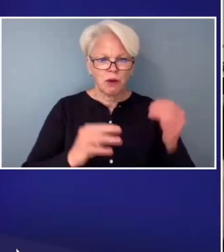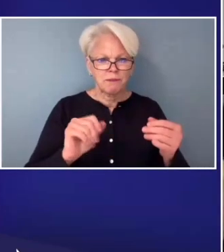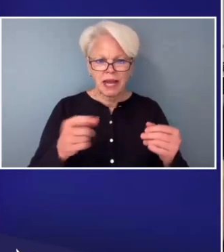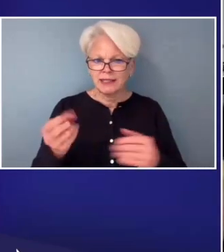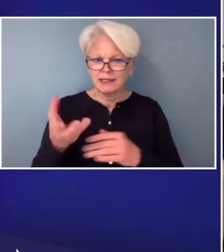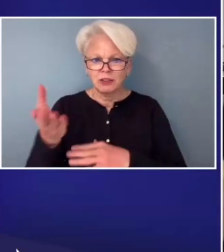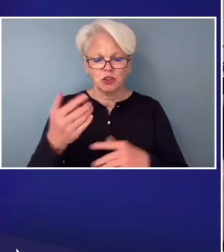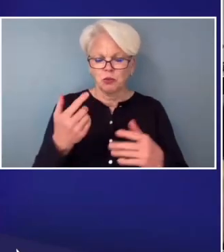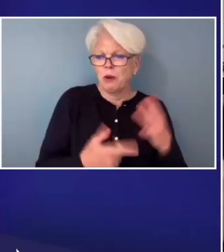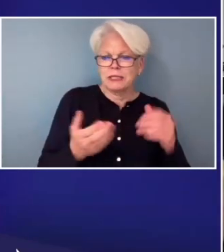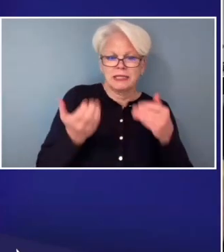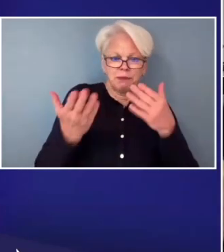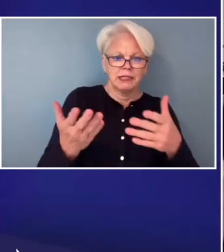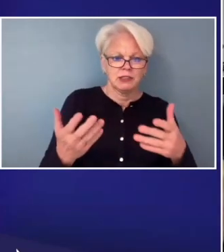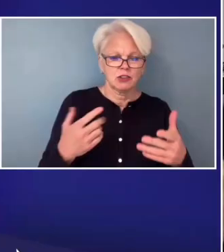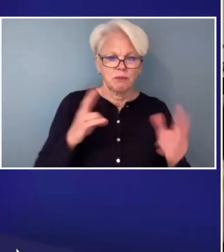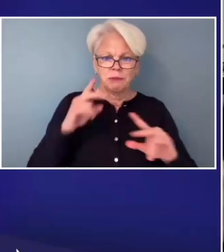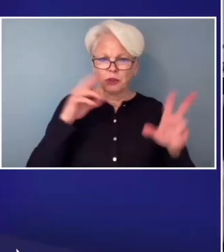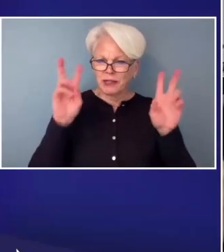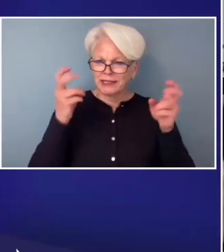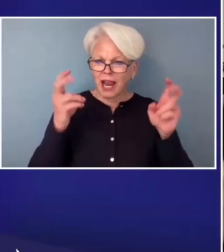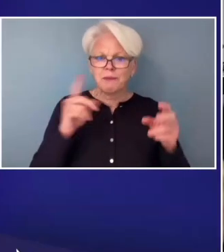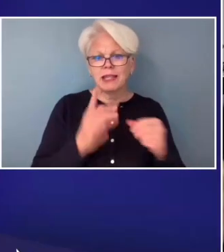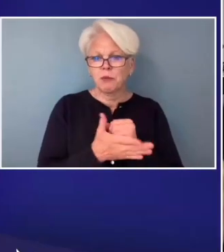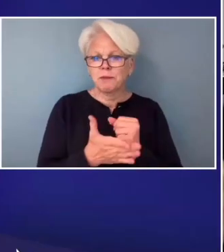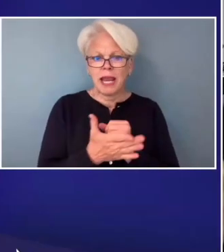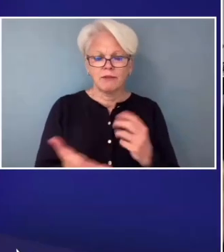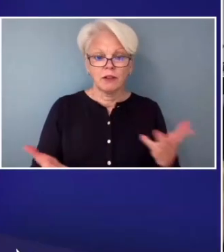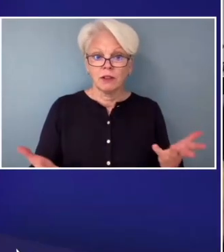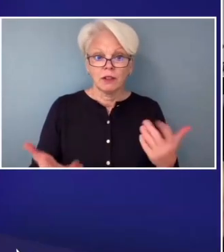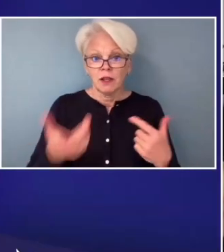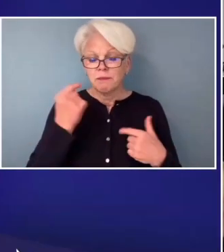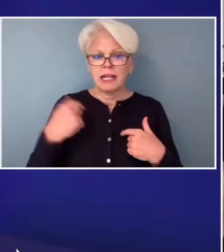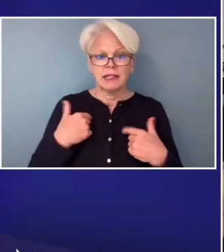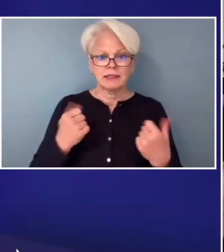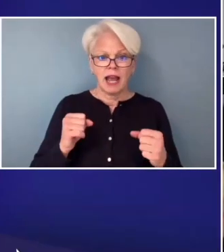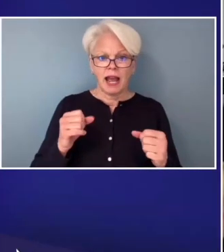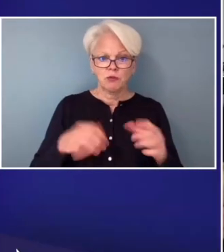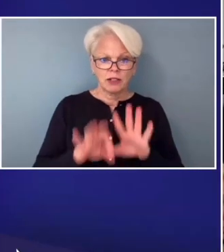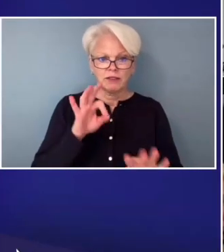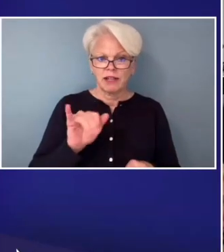submitted, just to kind of let everyone know the topic might be helpful or because I'm trying to find it in my inbox and that kind of fun stuff.